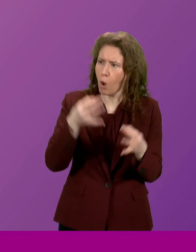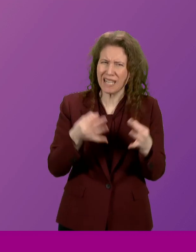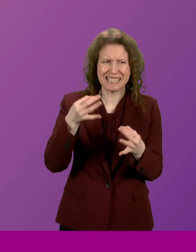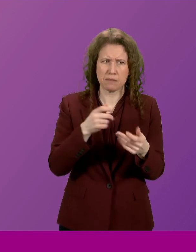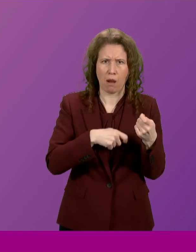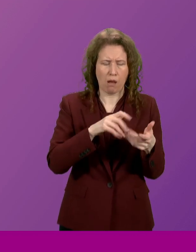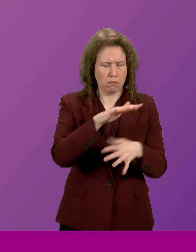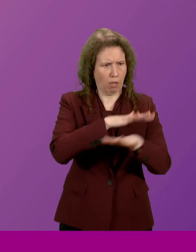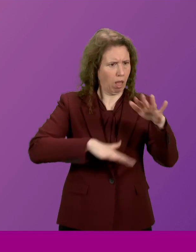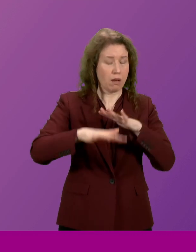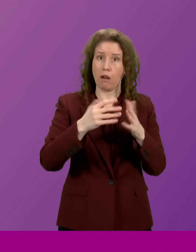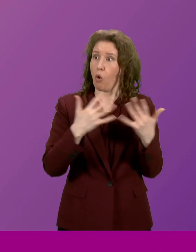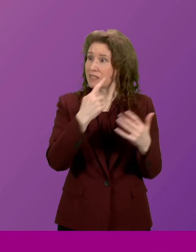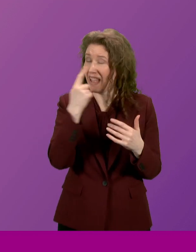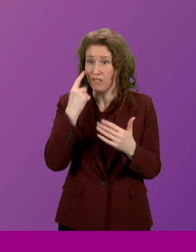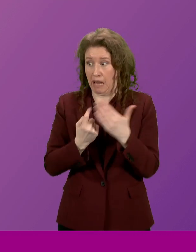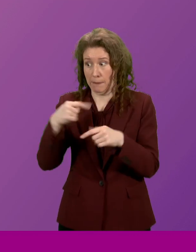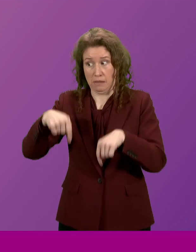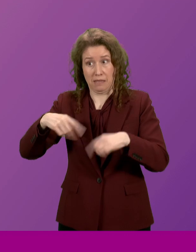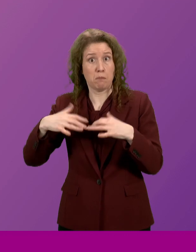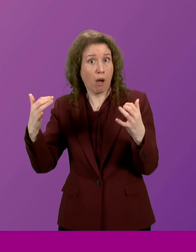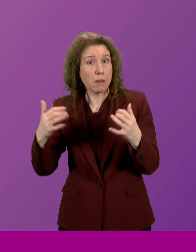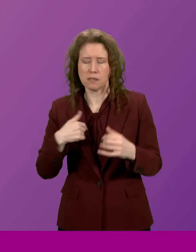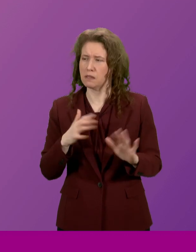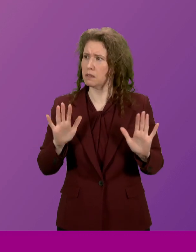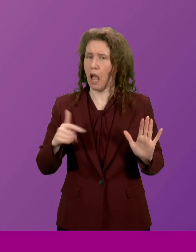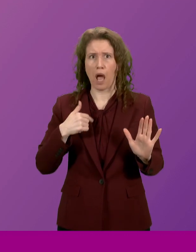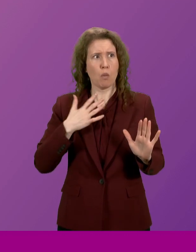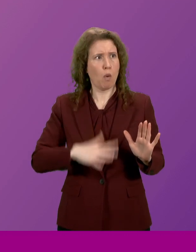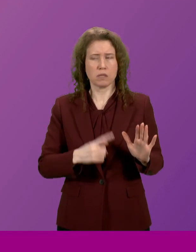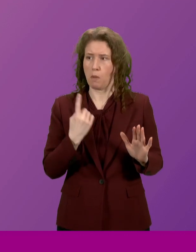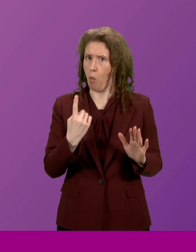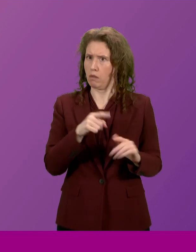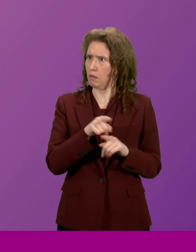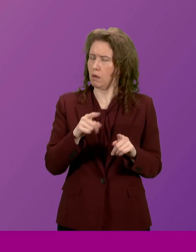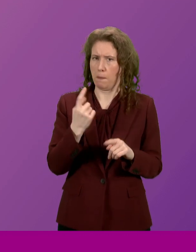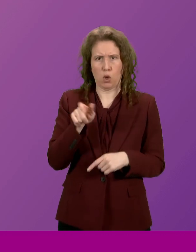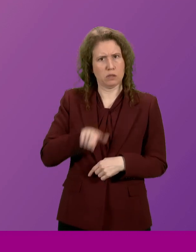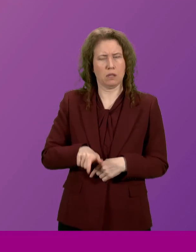evidence of it in the Parliament, and I want to be one of those individuals who stand up